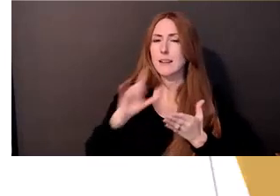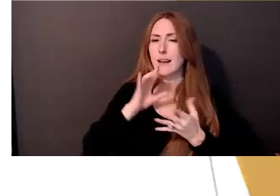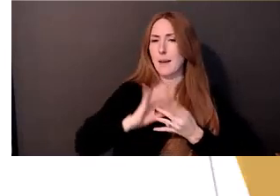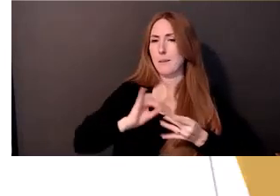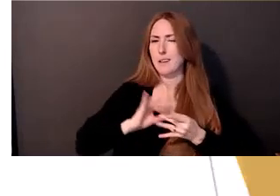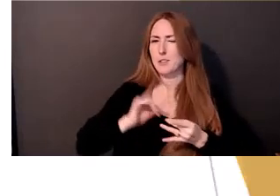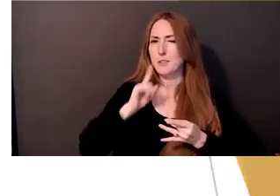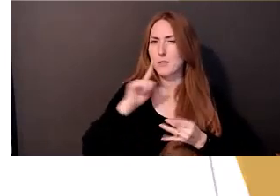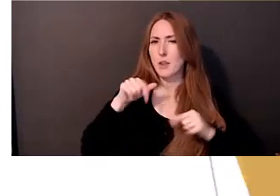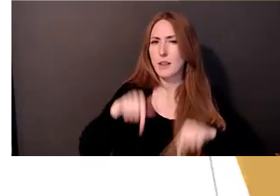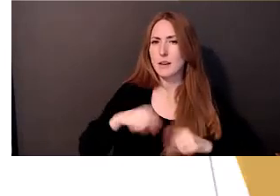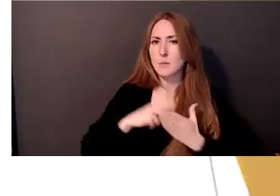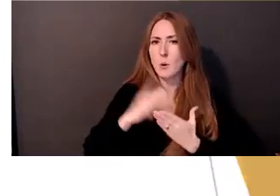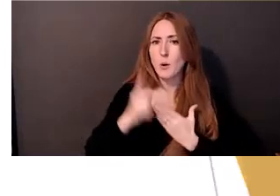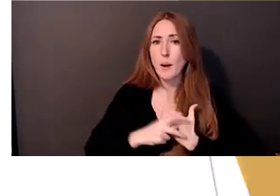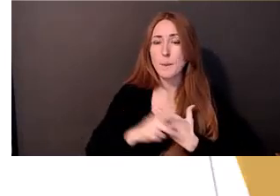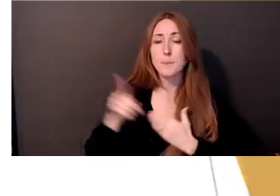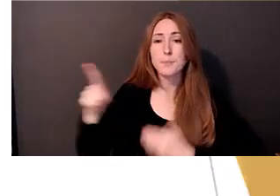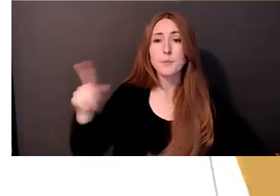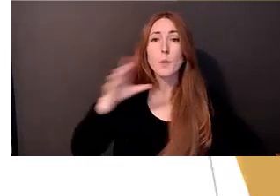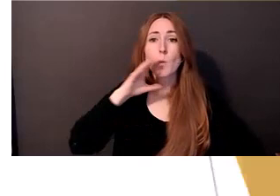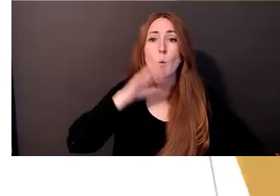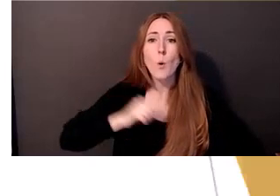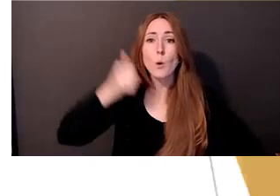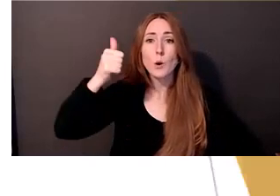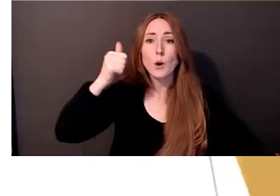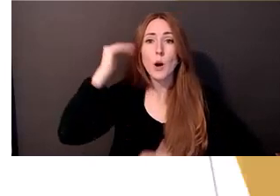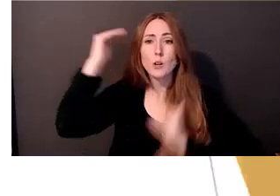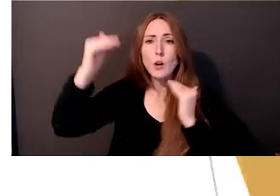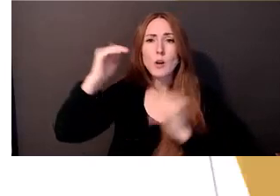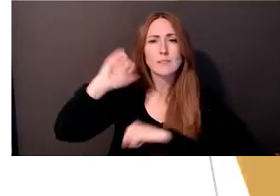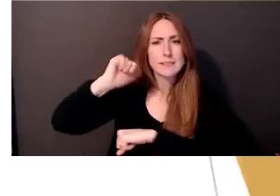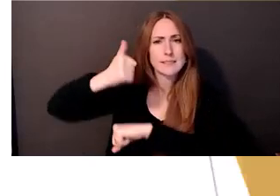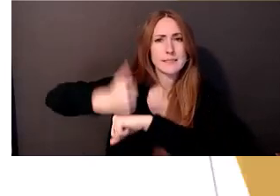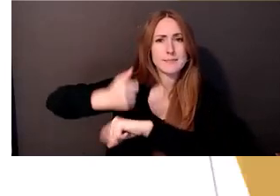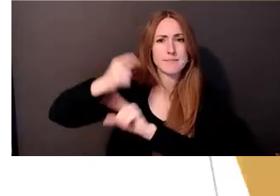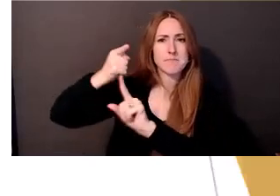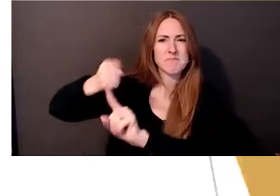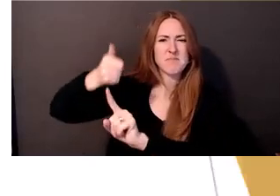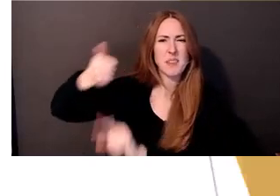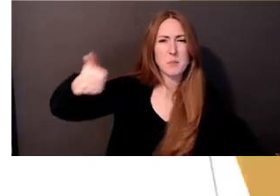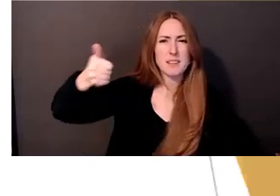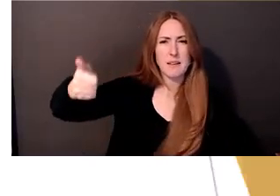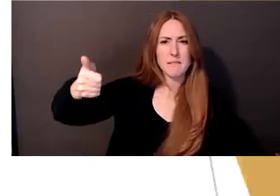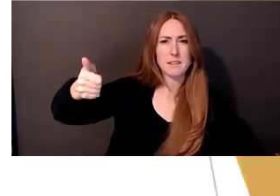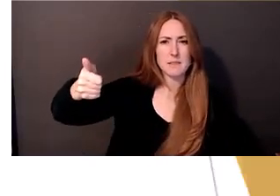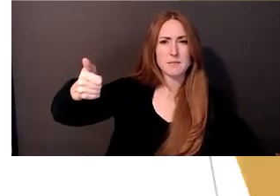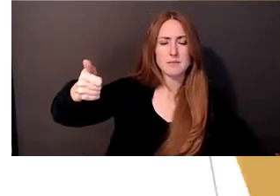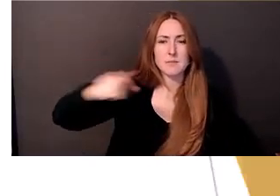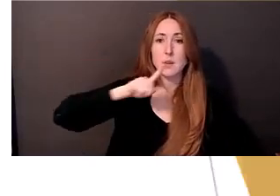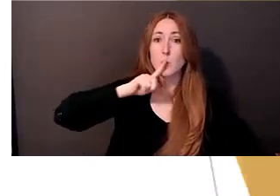is the older adults setting goals for themselves and really driving the brainstorming strategies